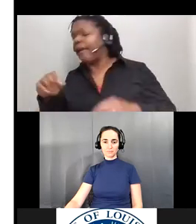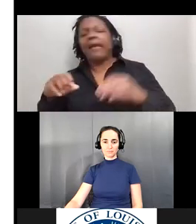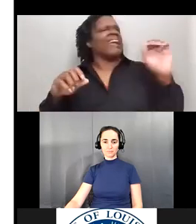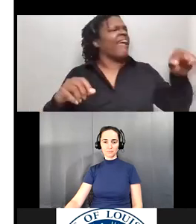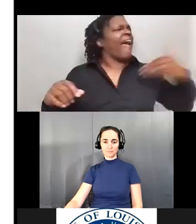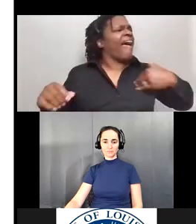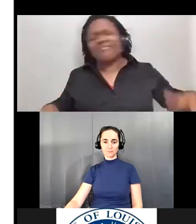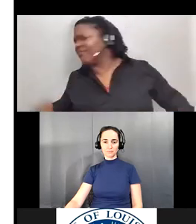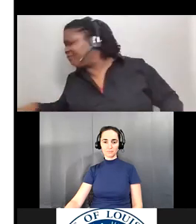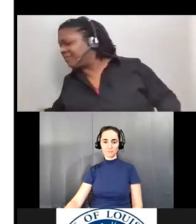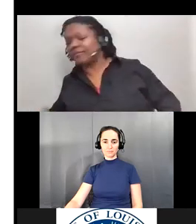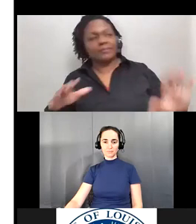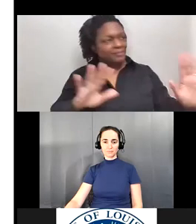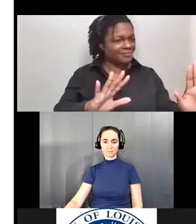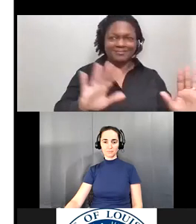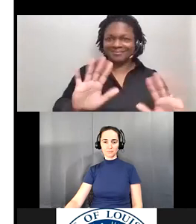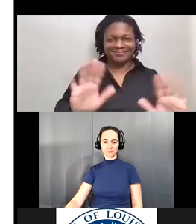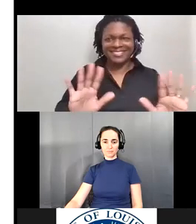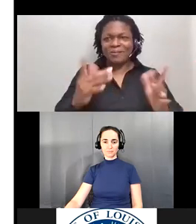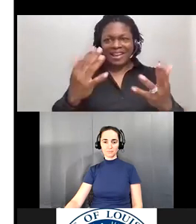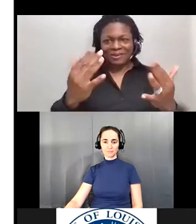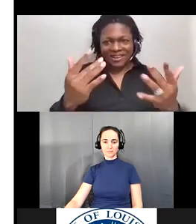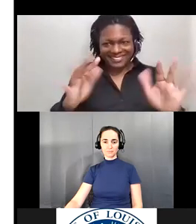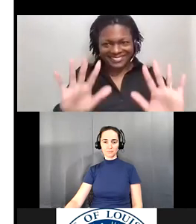just remember to let them let Make sure your hands are always visible.